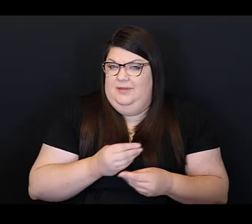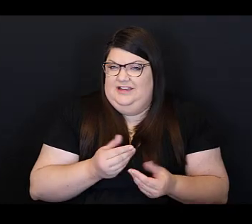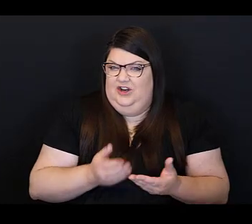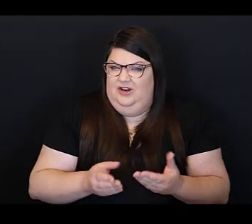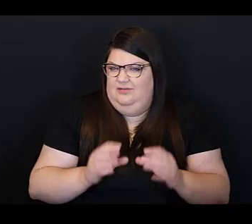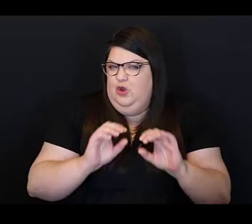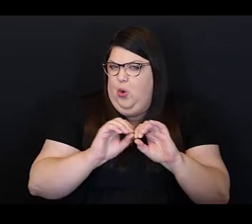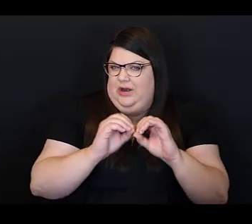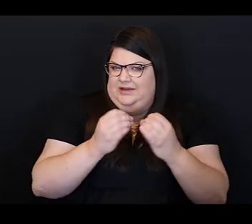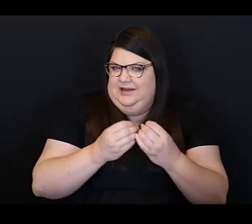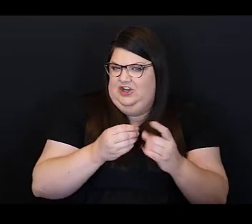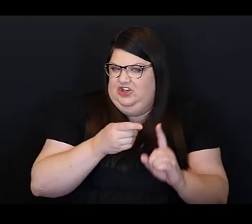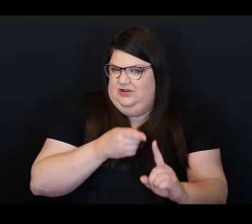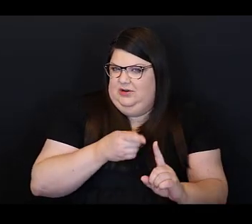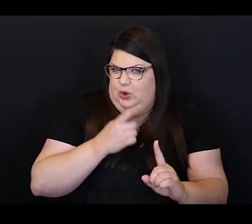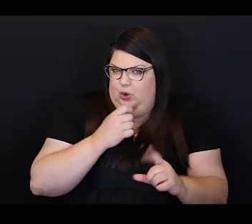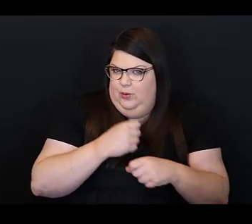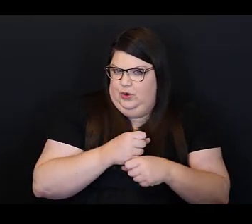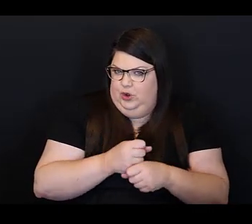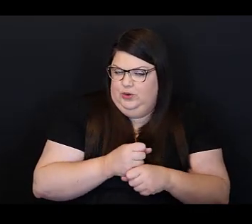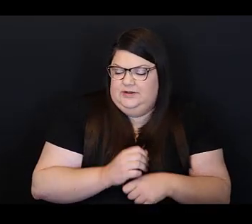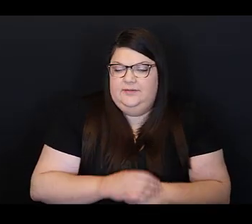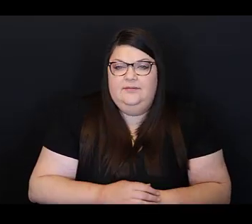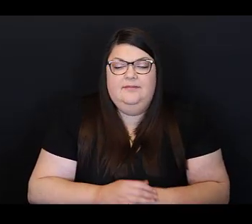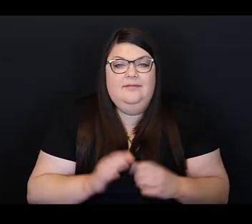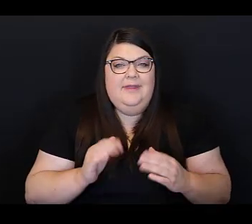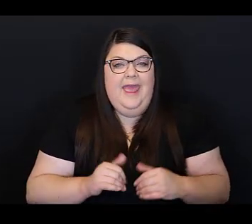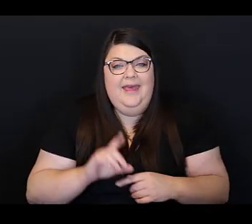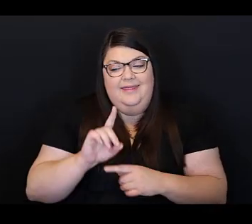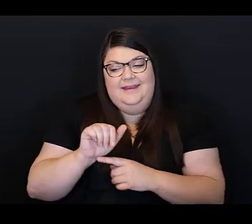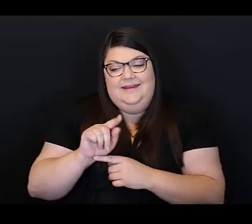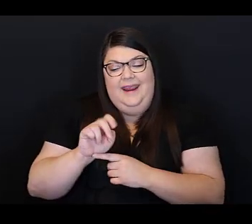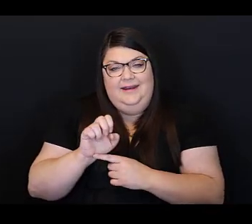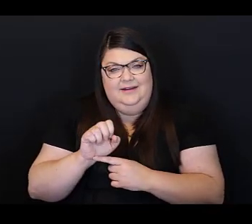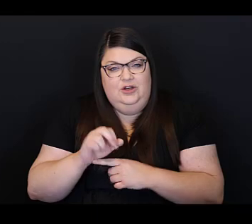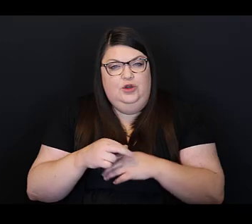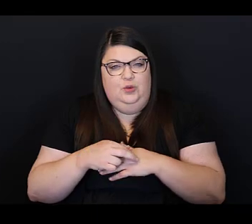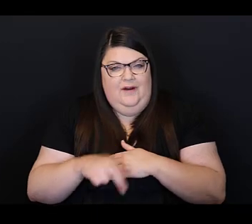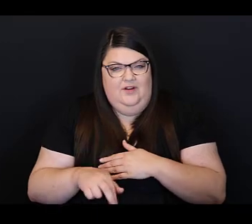the organization that produced the material, as well as the date to reference the material such